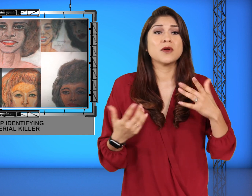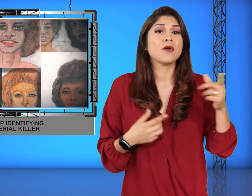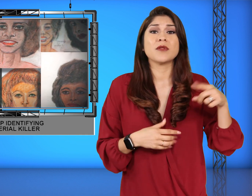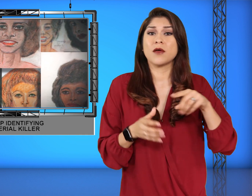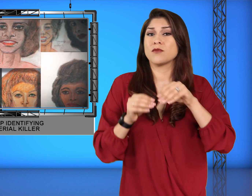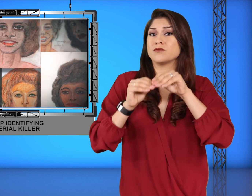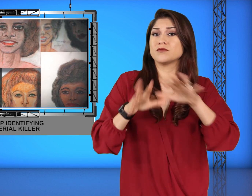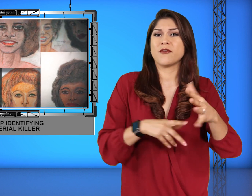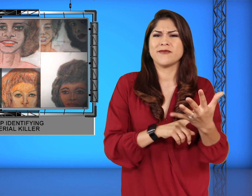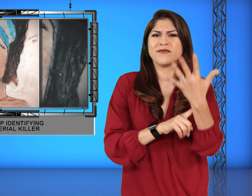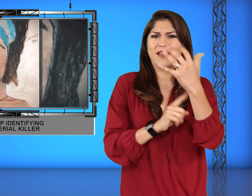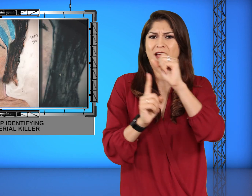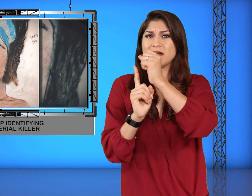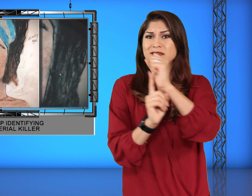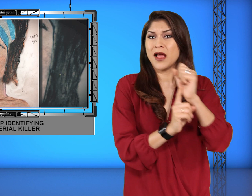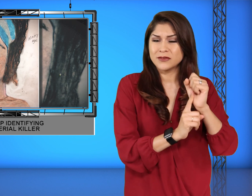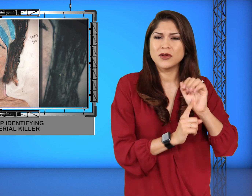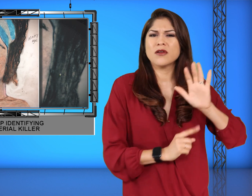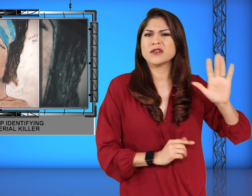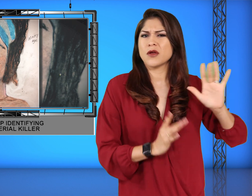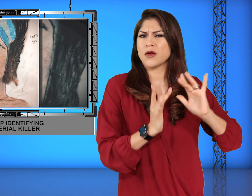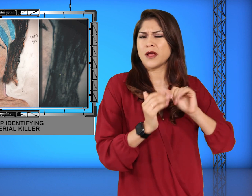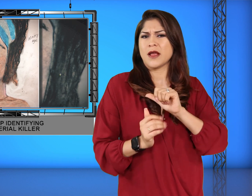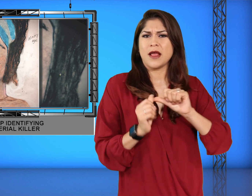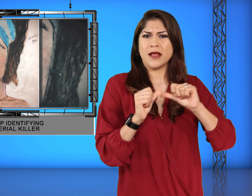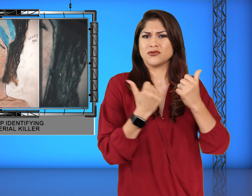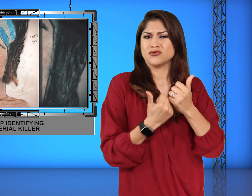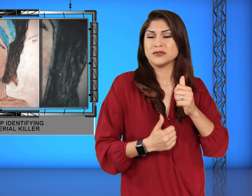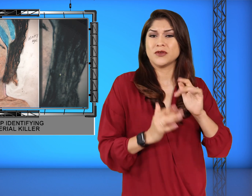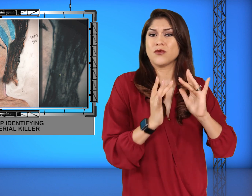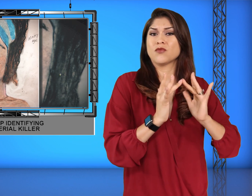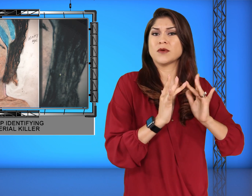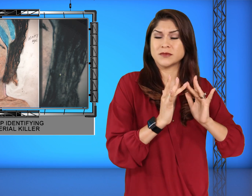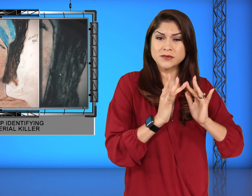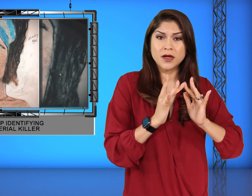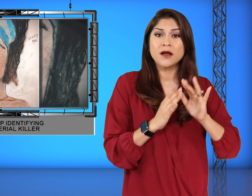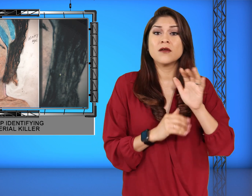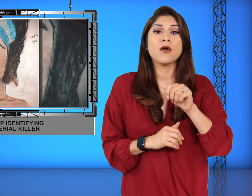They've released information about five cases on the agency's website.